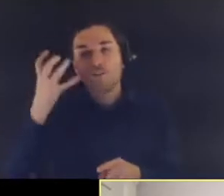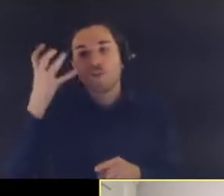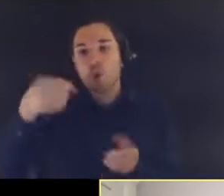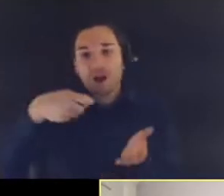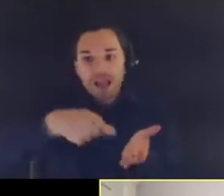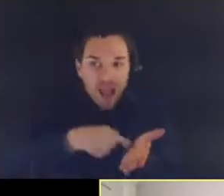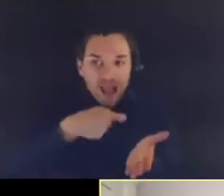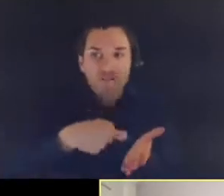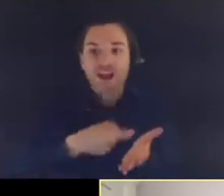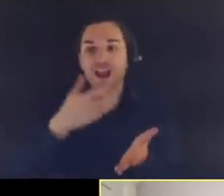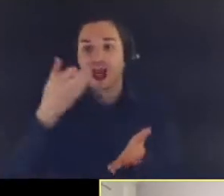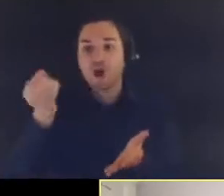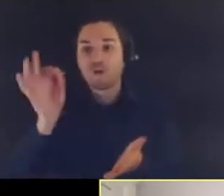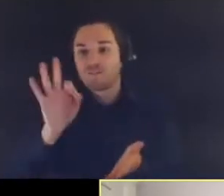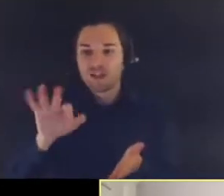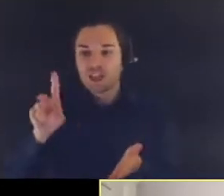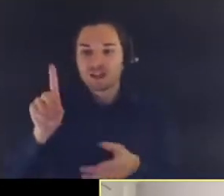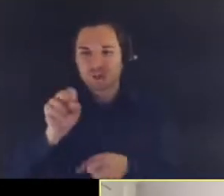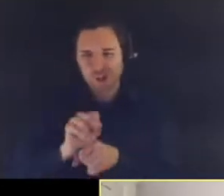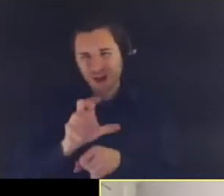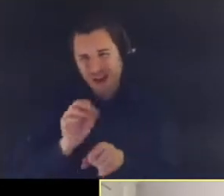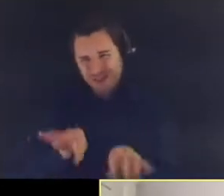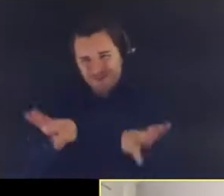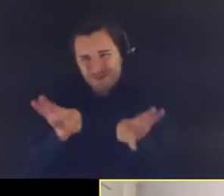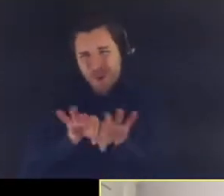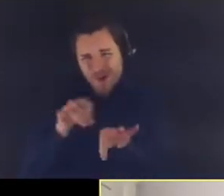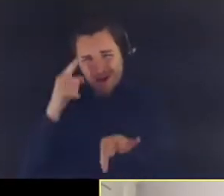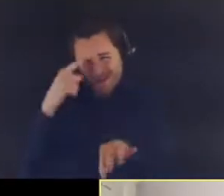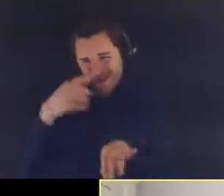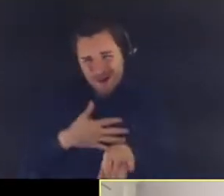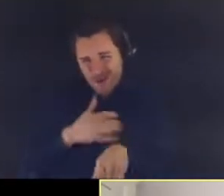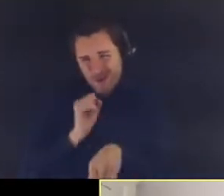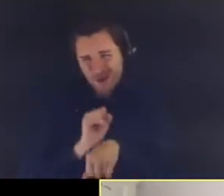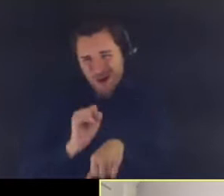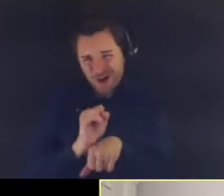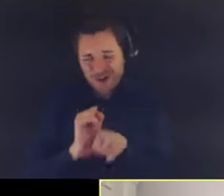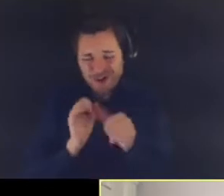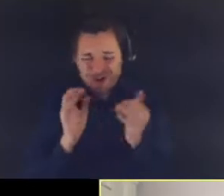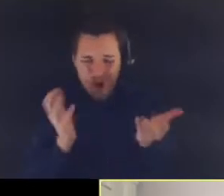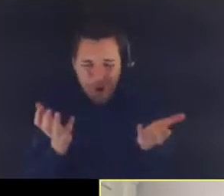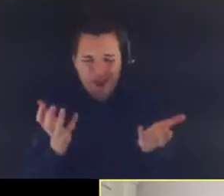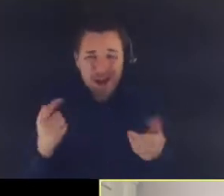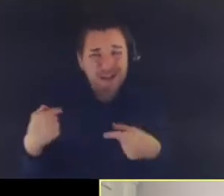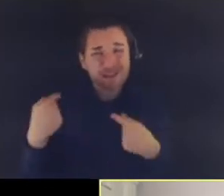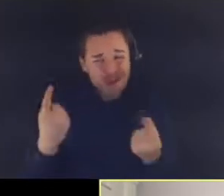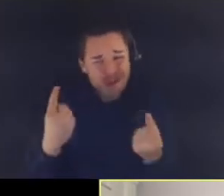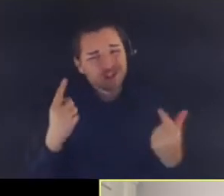it s so important for my work. So, it s been a challenge for sure. Finding